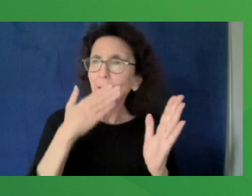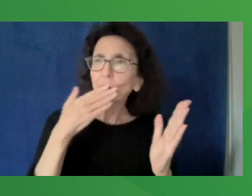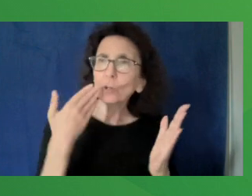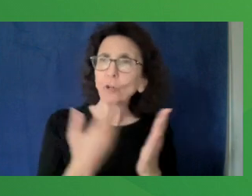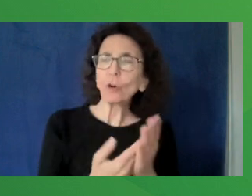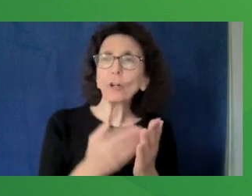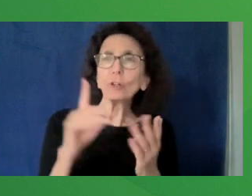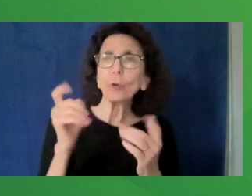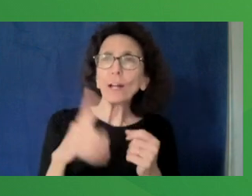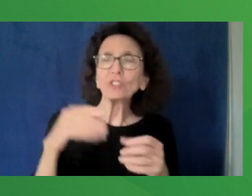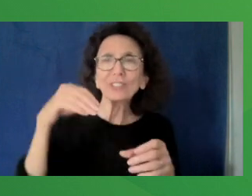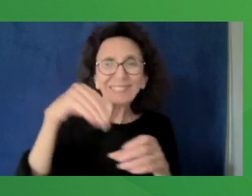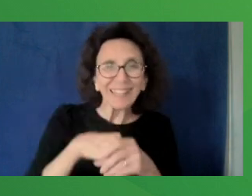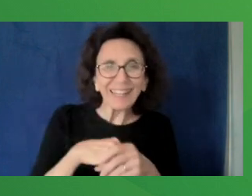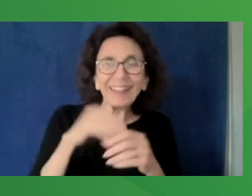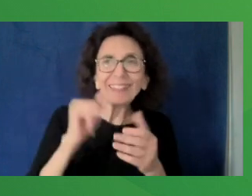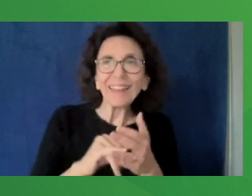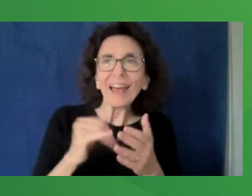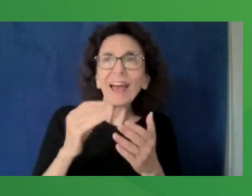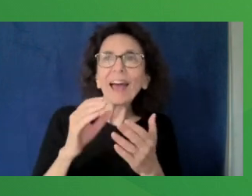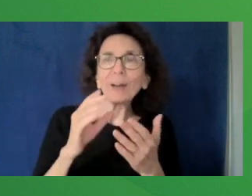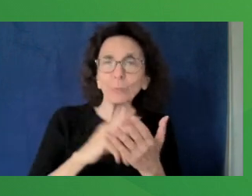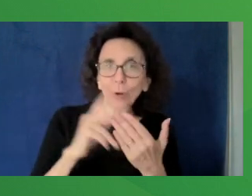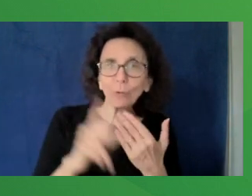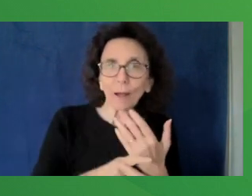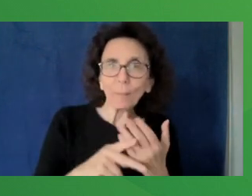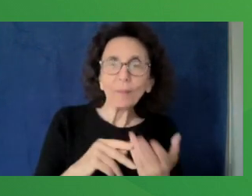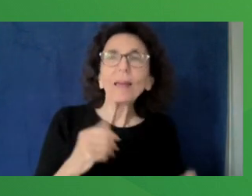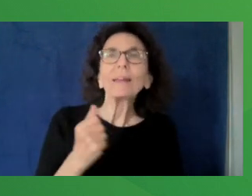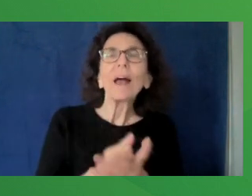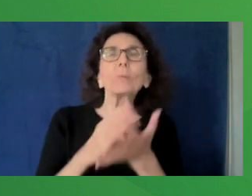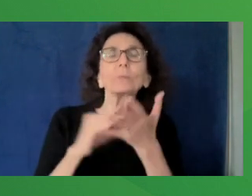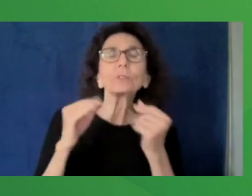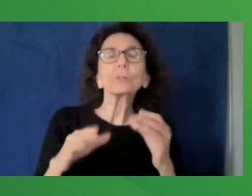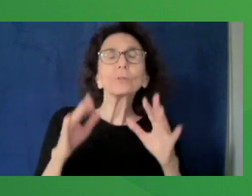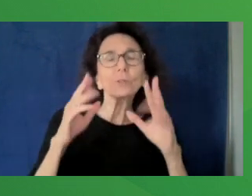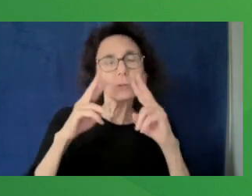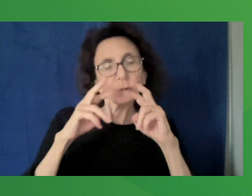well scaffolded and differentiated, which helps students to really dig deep and develop a train